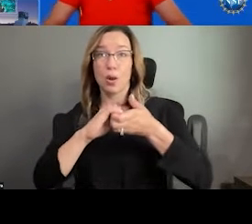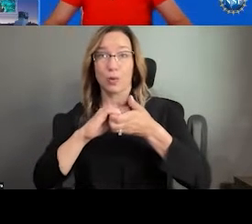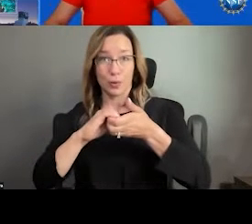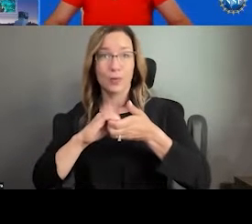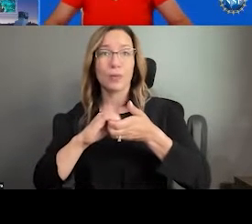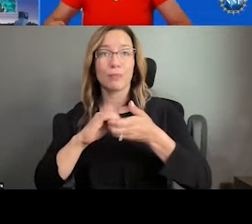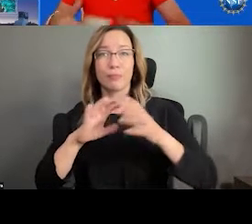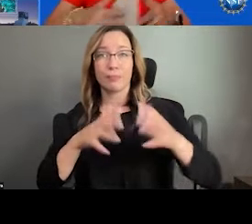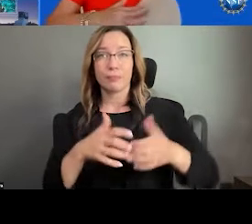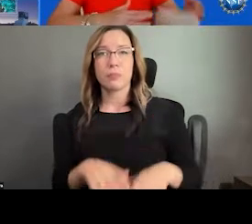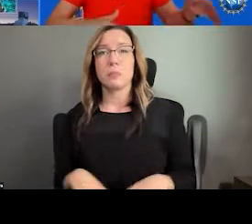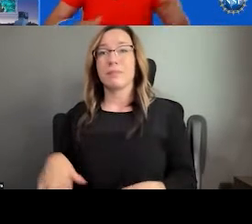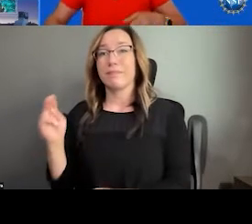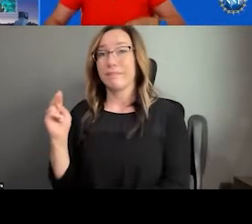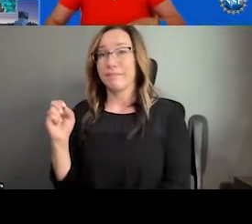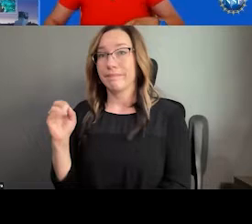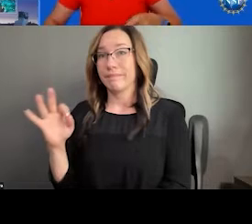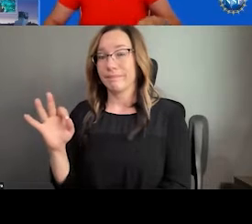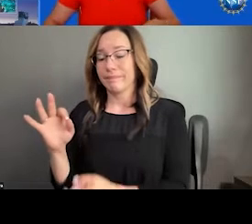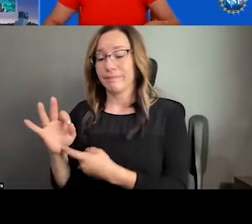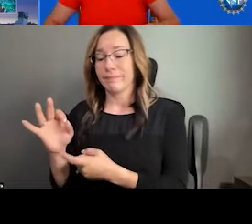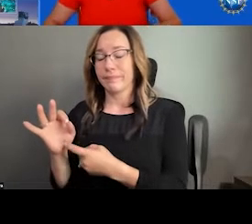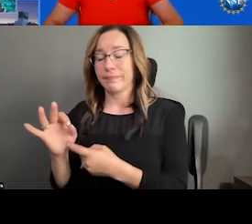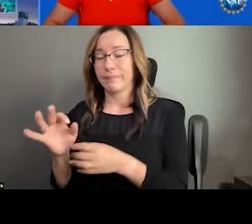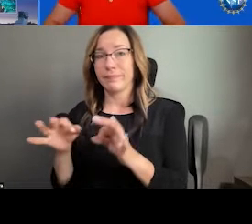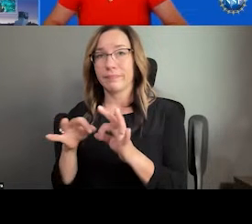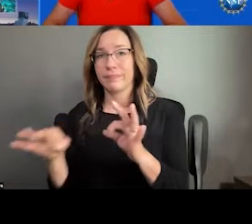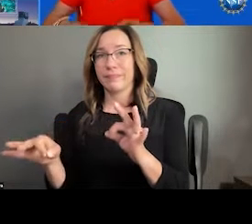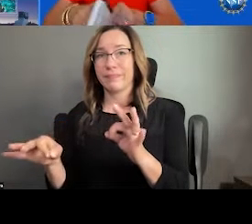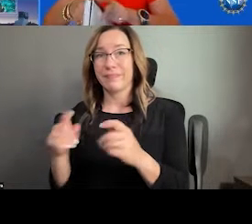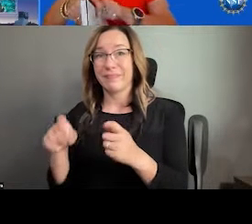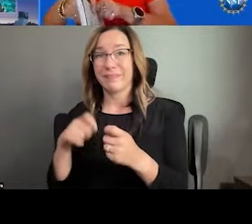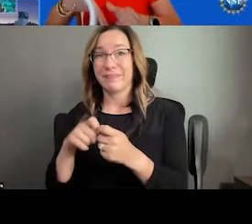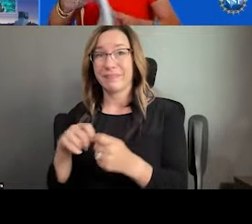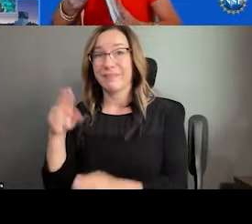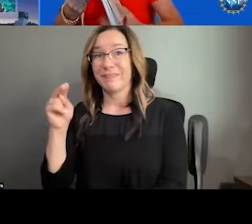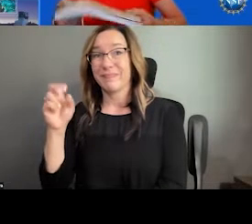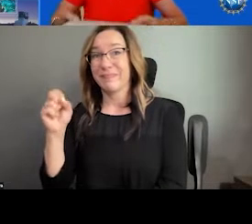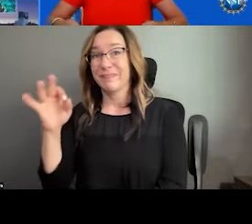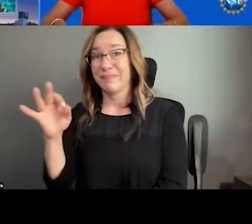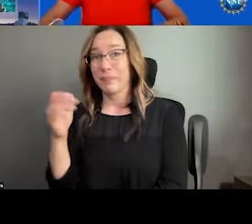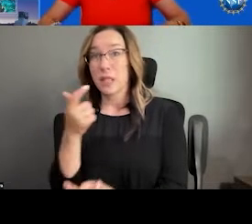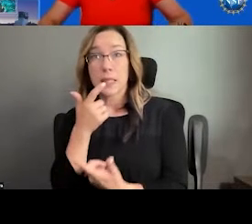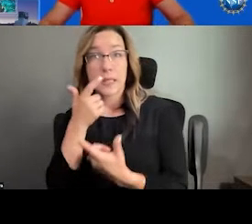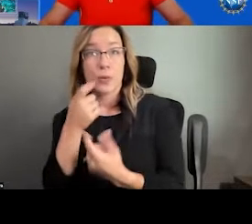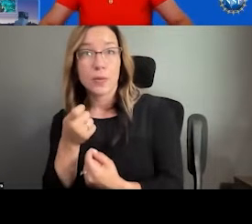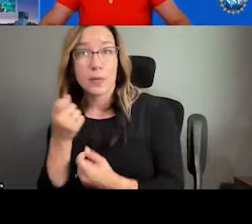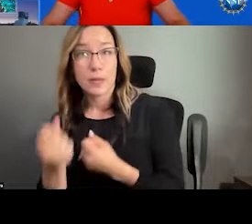NSF, which in the language specifically states NSF, is interested in supporting projects that